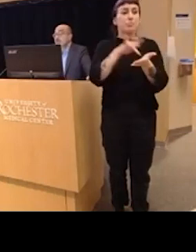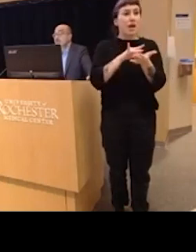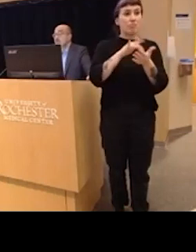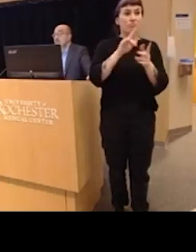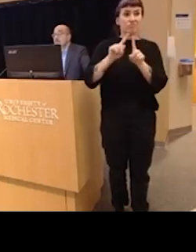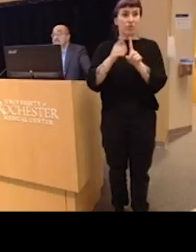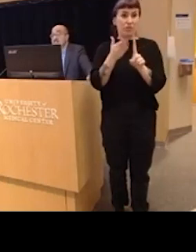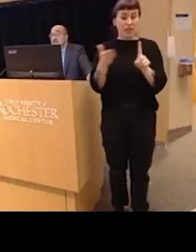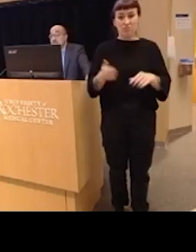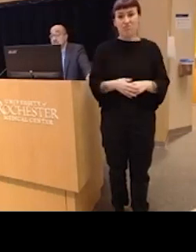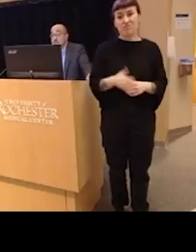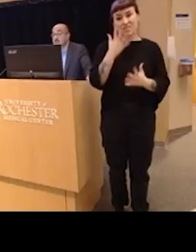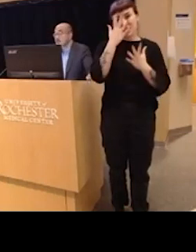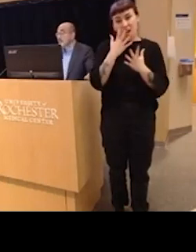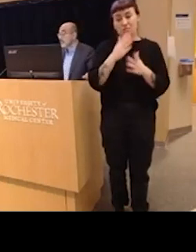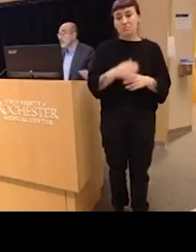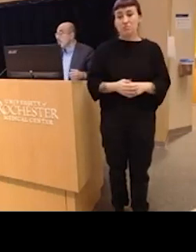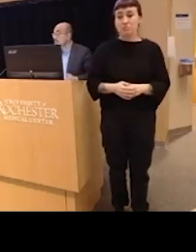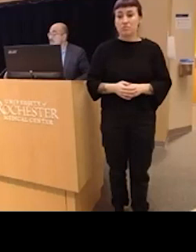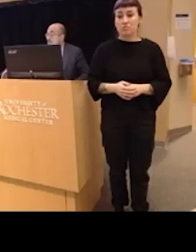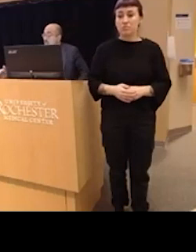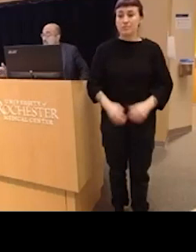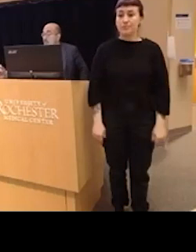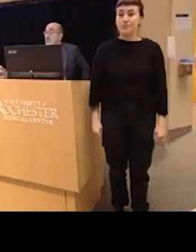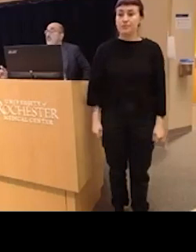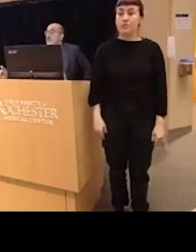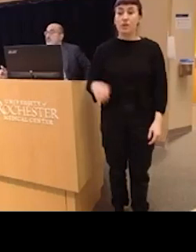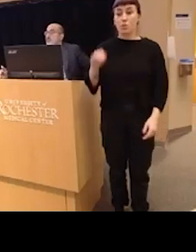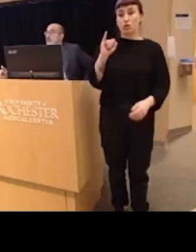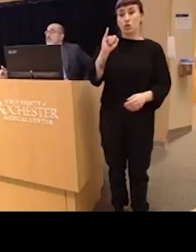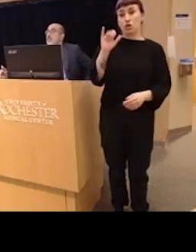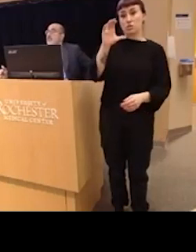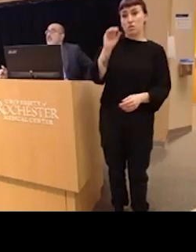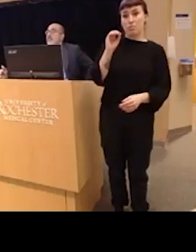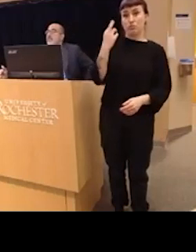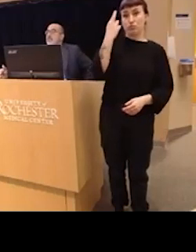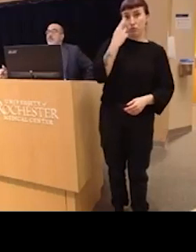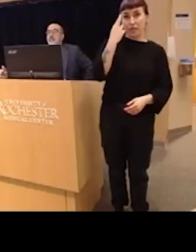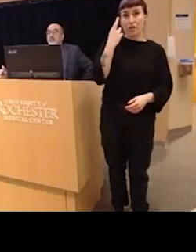things and it's kind of sad because once insurance companies realized that they can stop covering